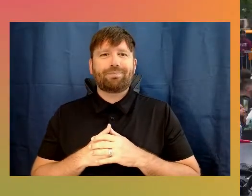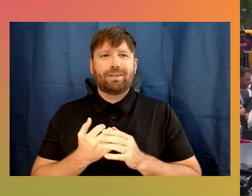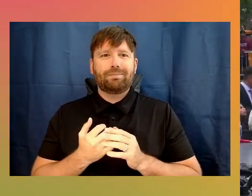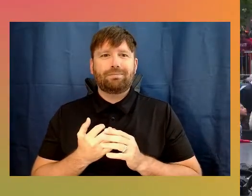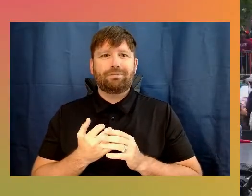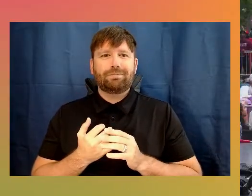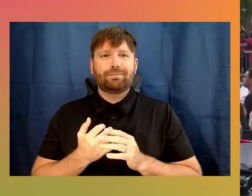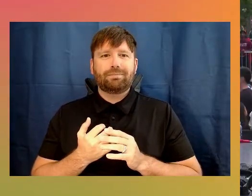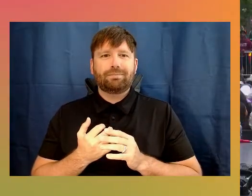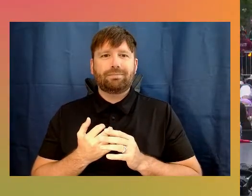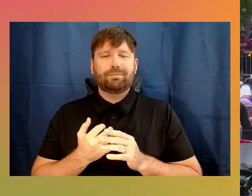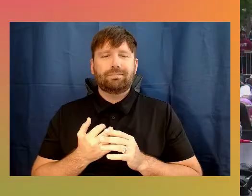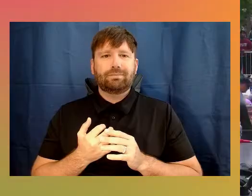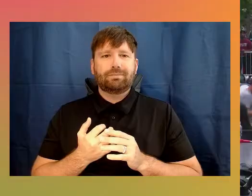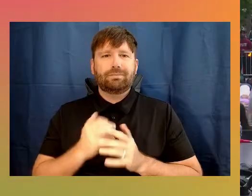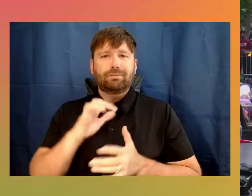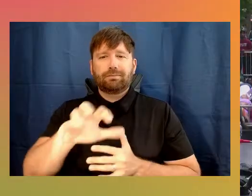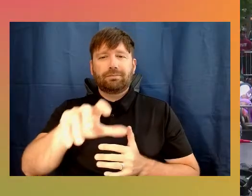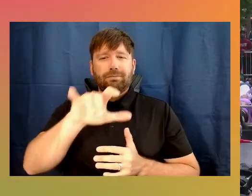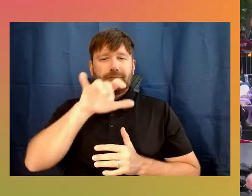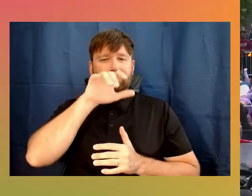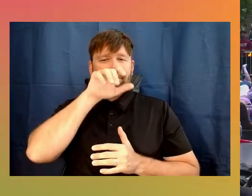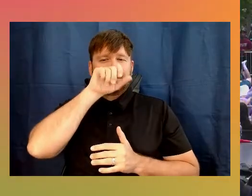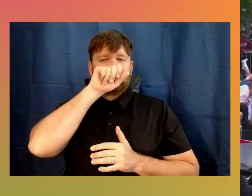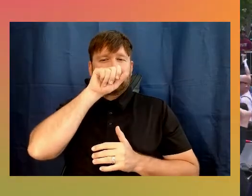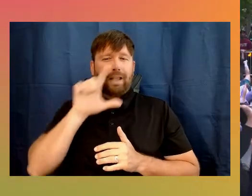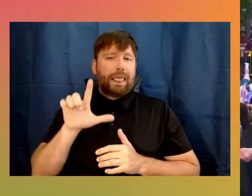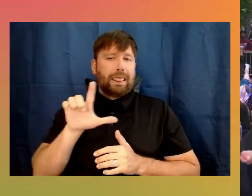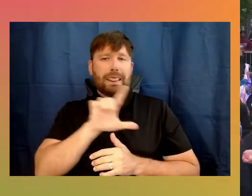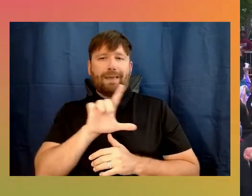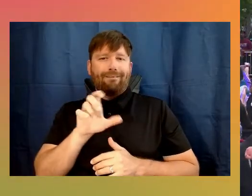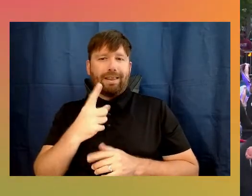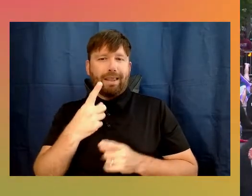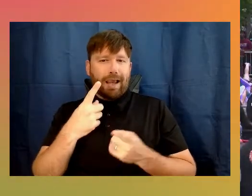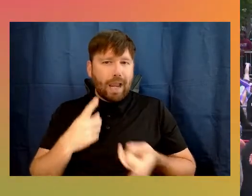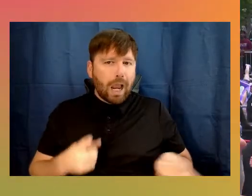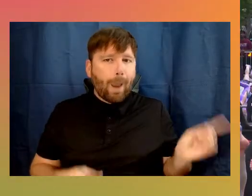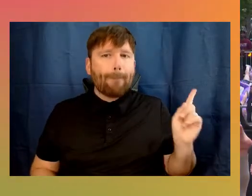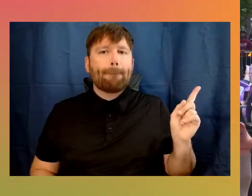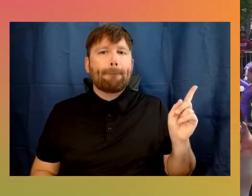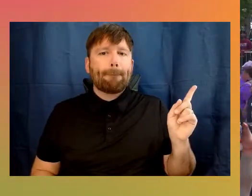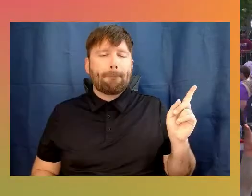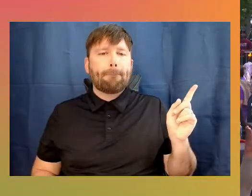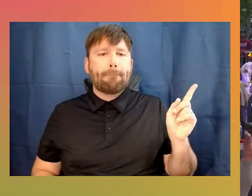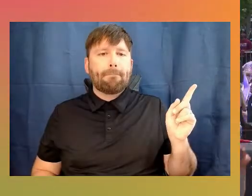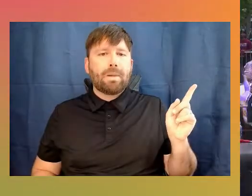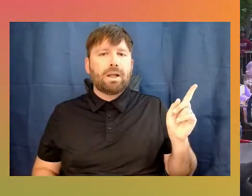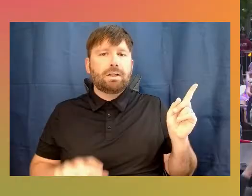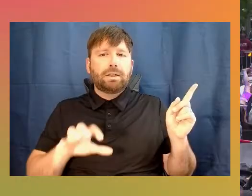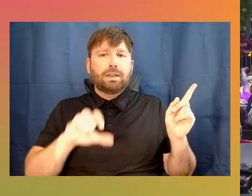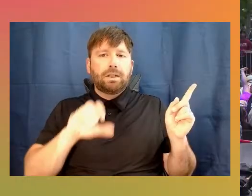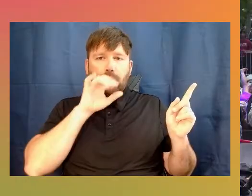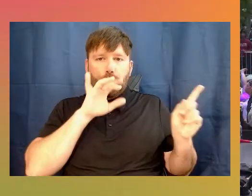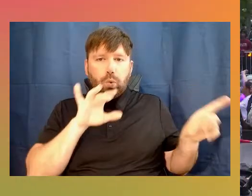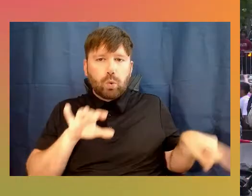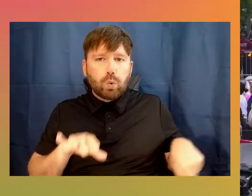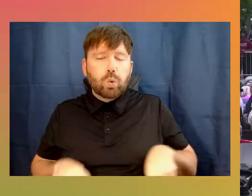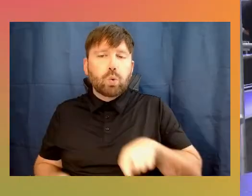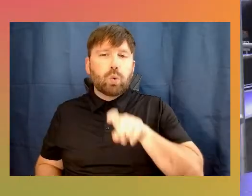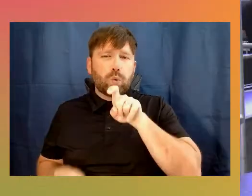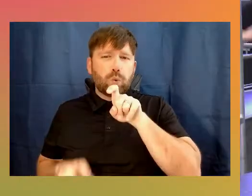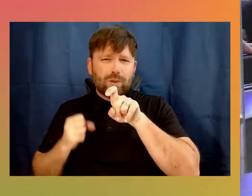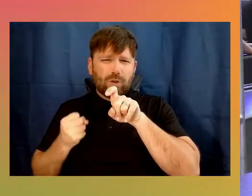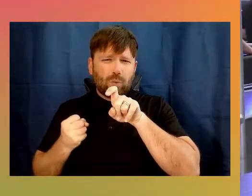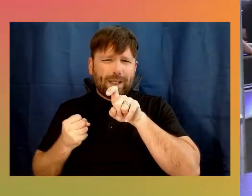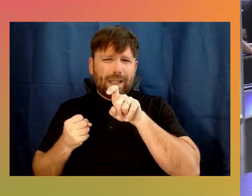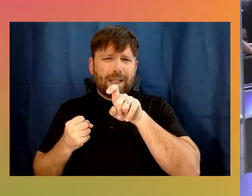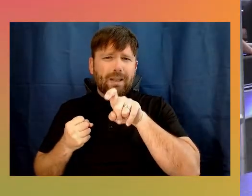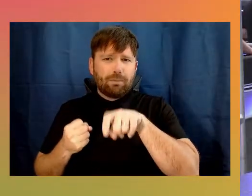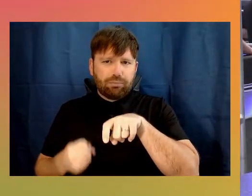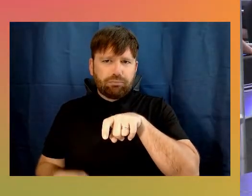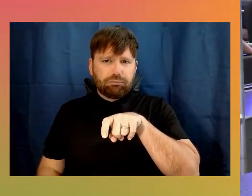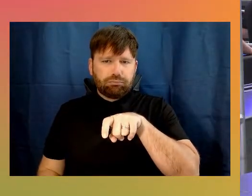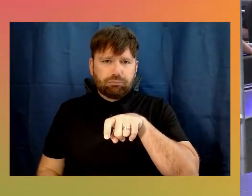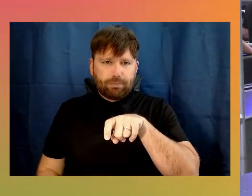LAST LITTLE BIT OF WORK.